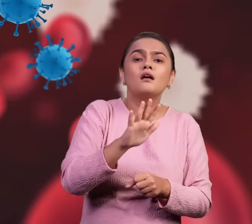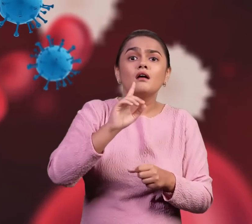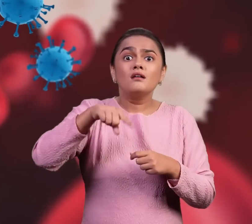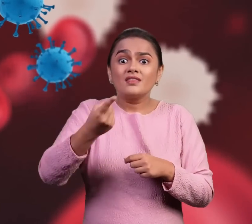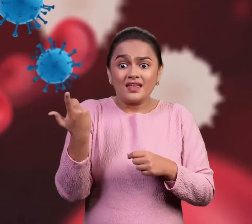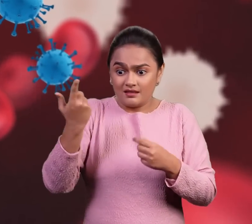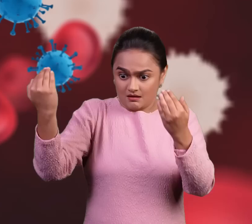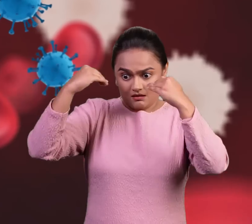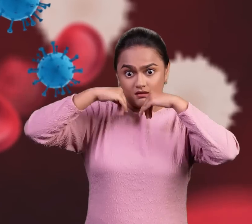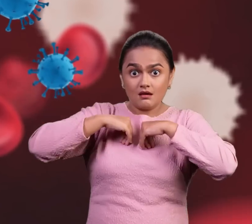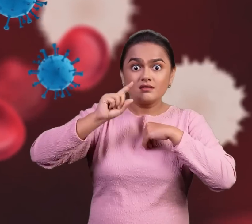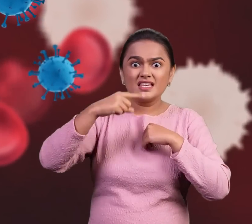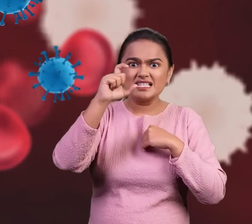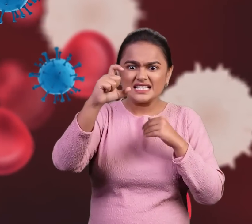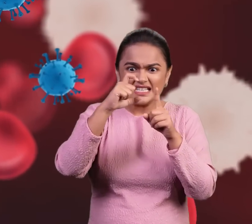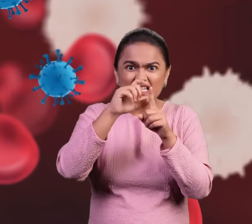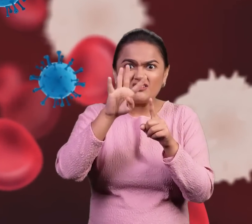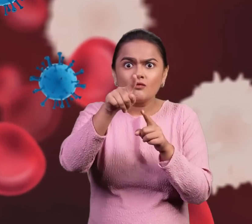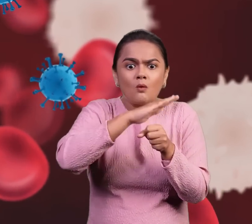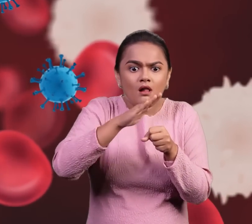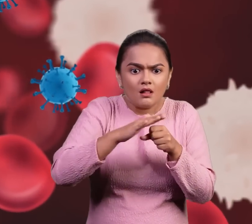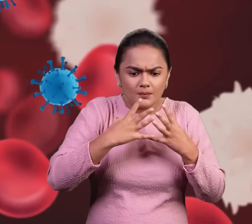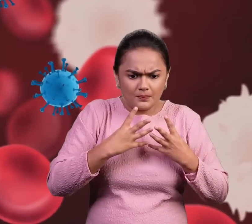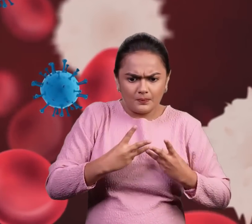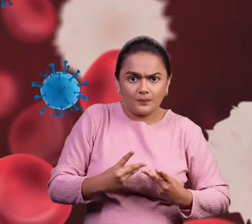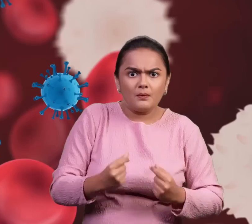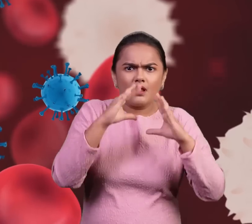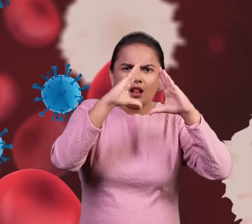It destroys your CD4 cells after entering your body.